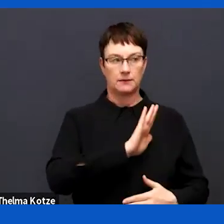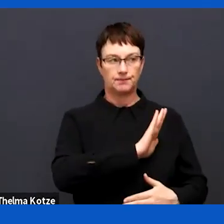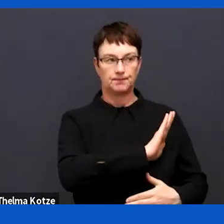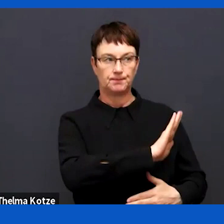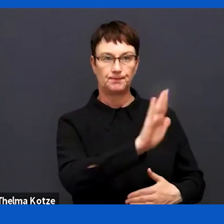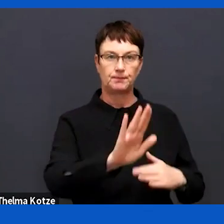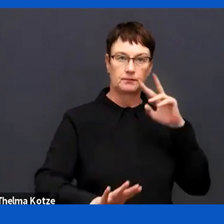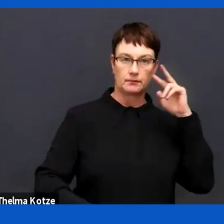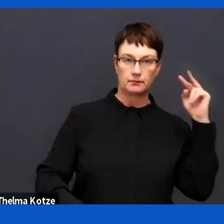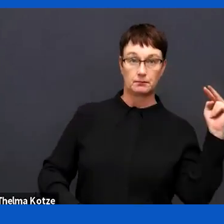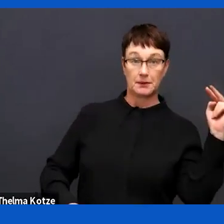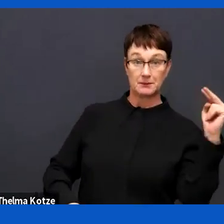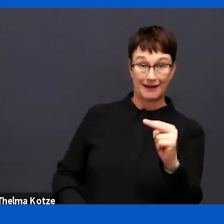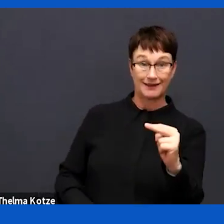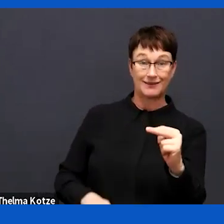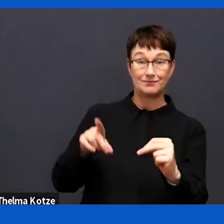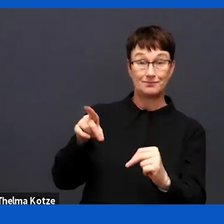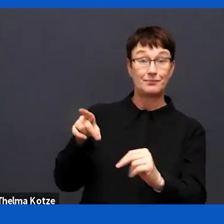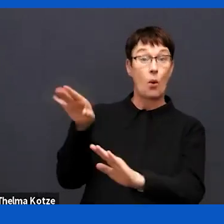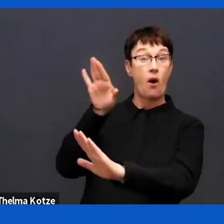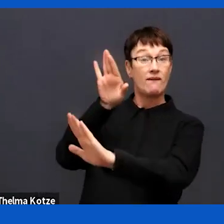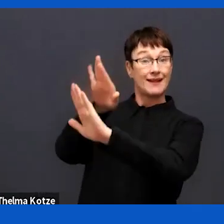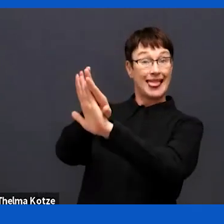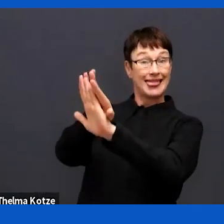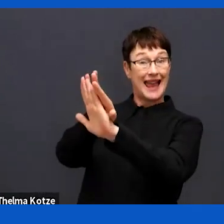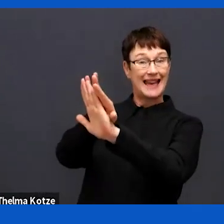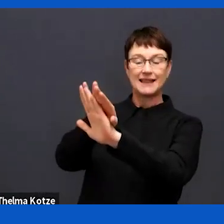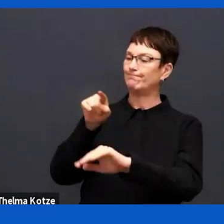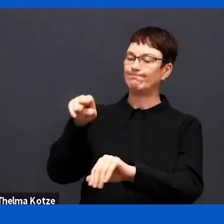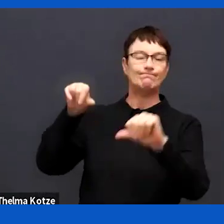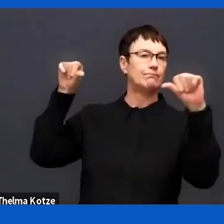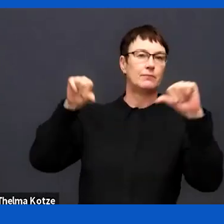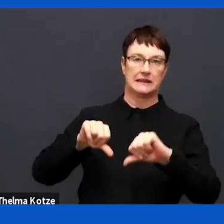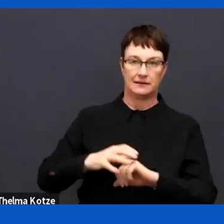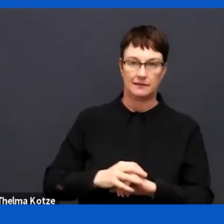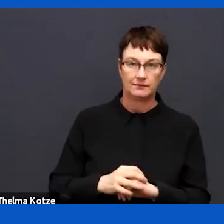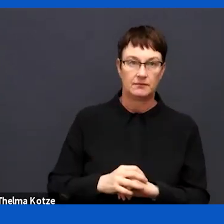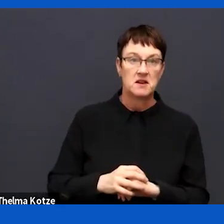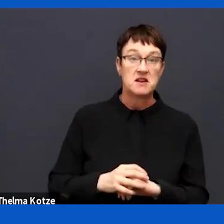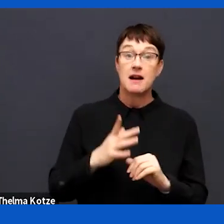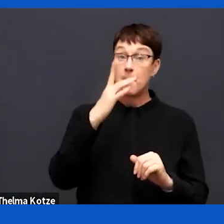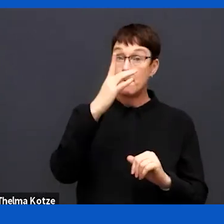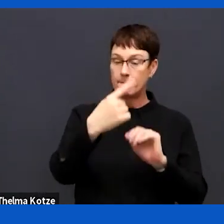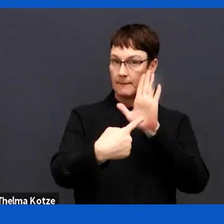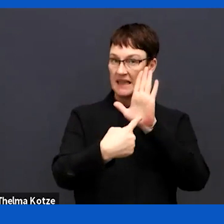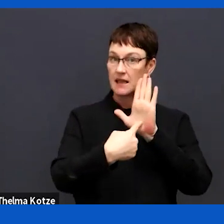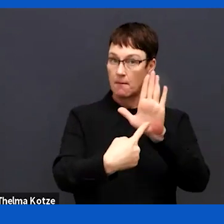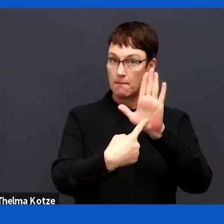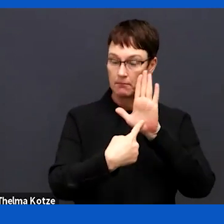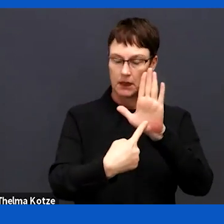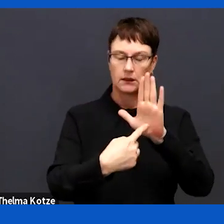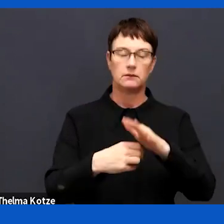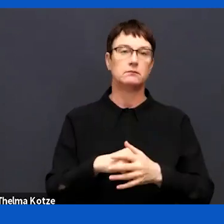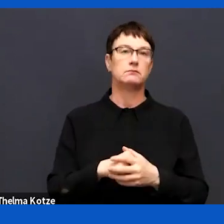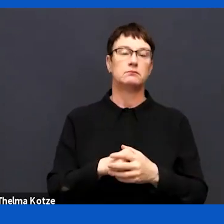overlays often add headings to a text where it thinks it should be a title and sometimes